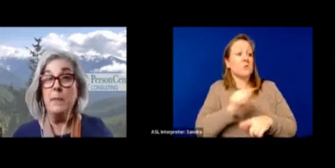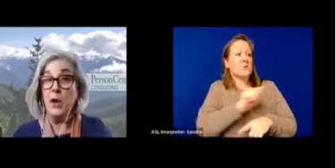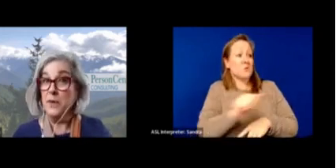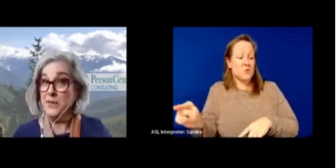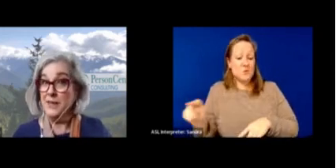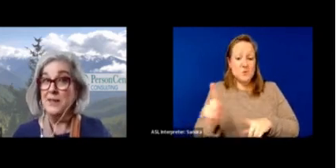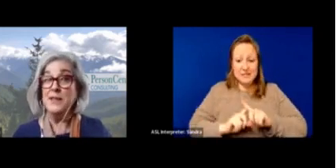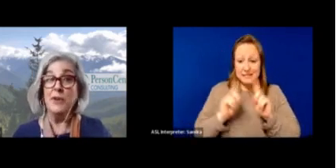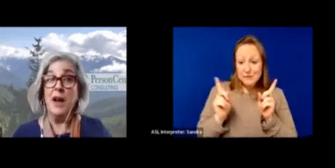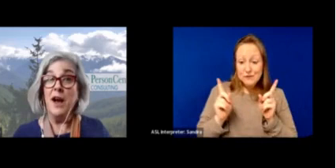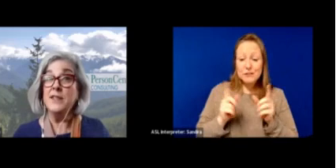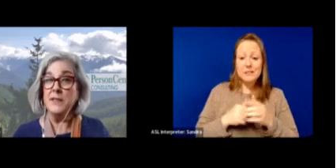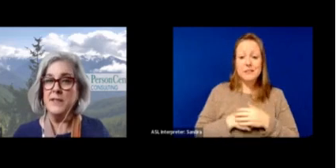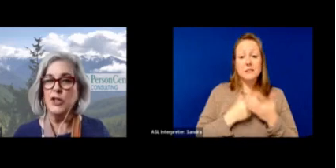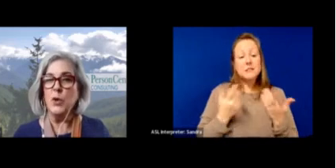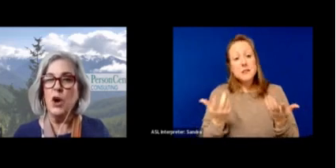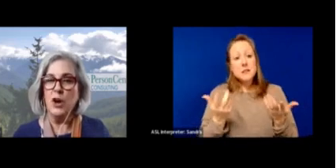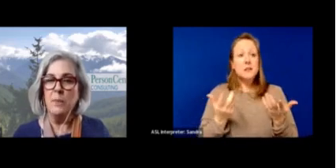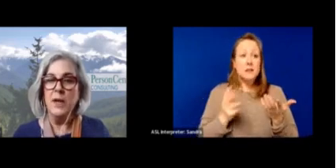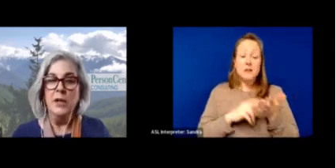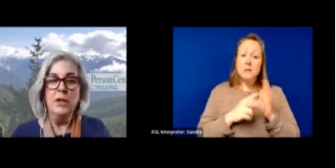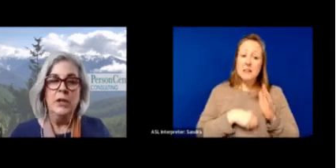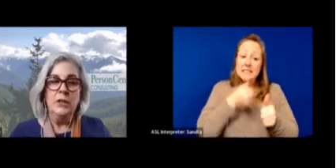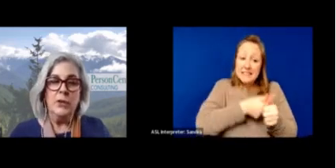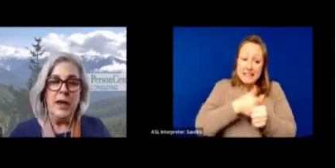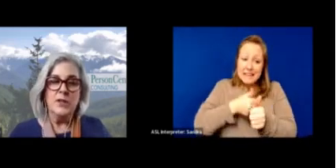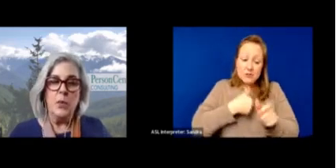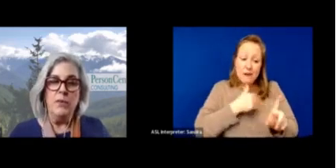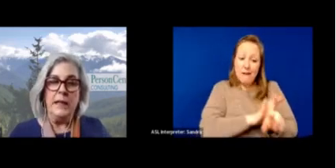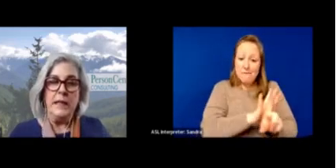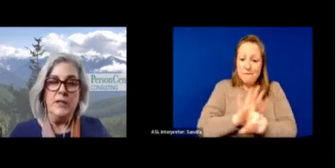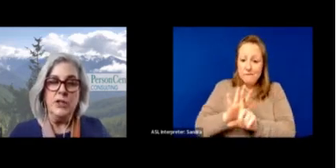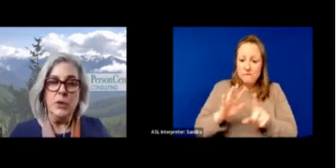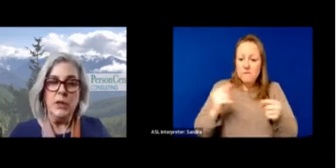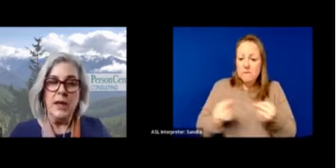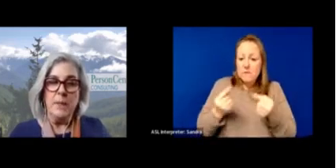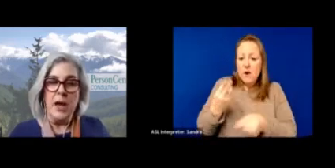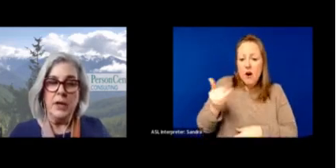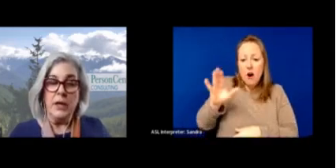different kinds of potential harm. So that's what we really need to think about is, what is